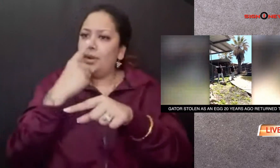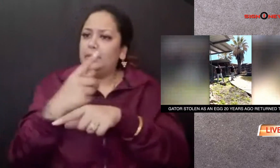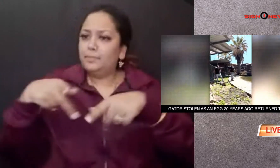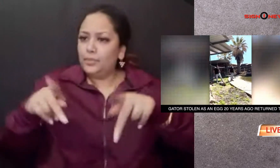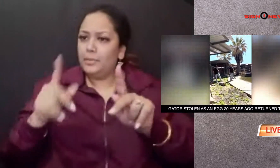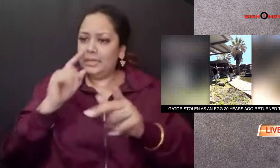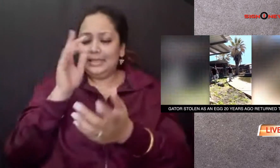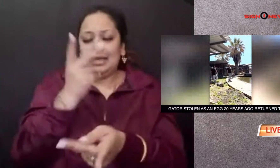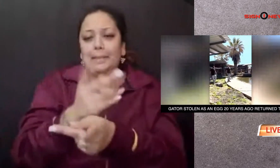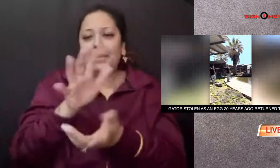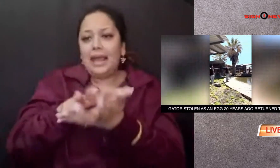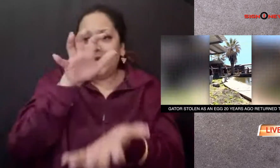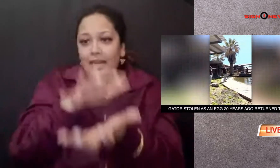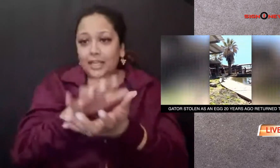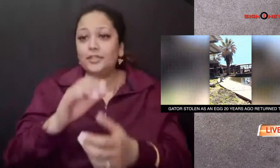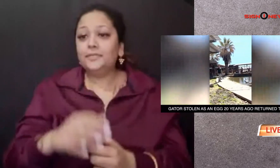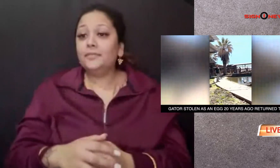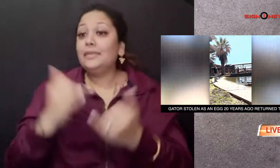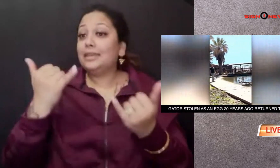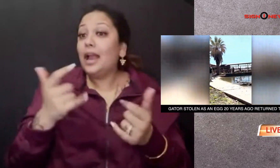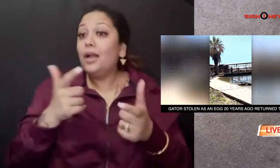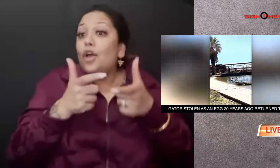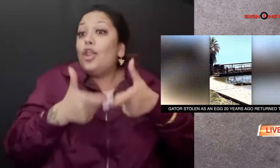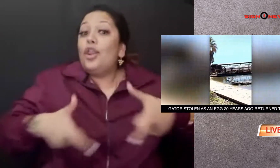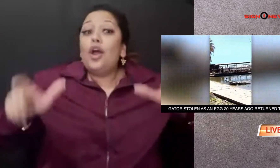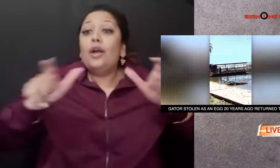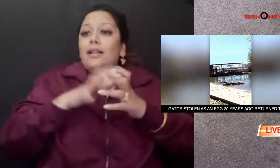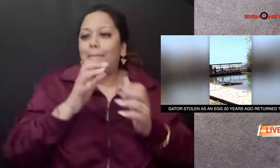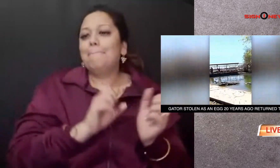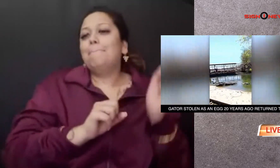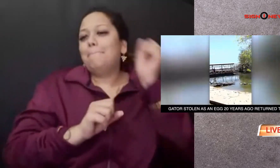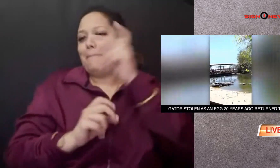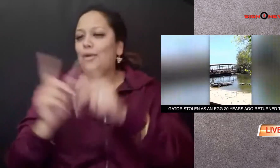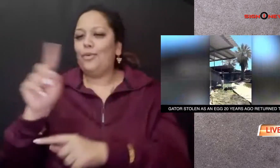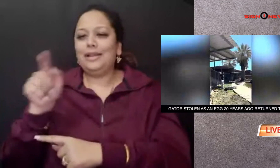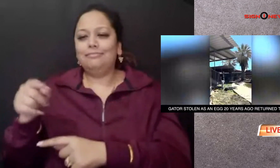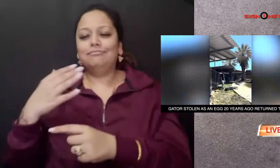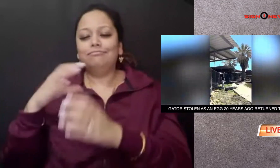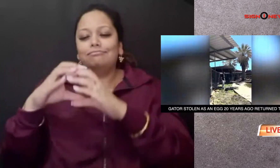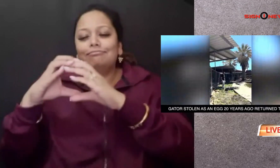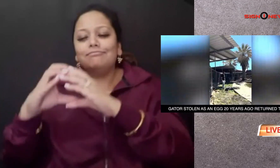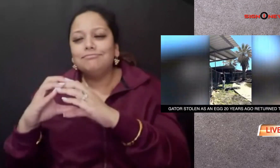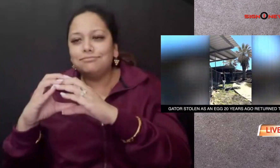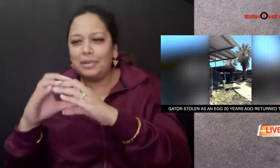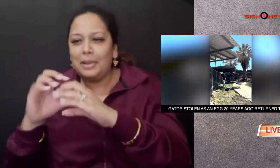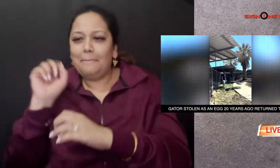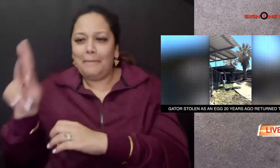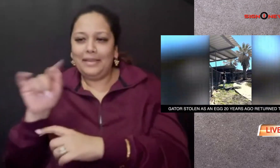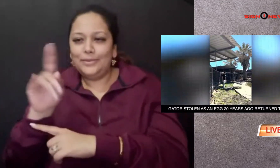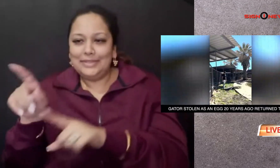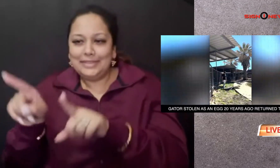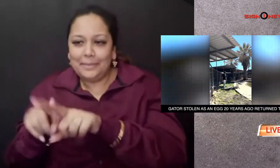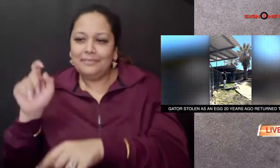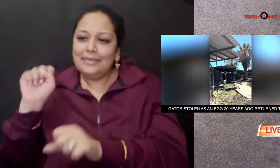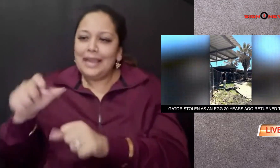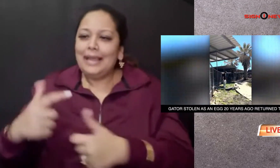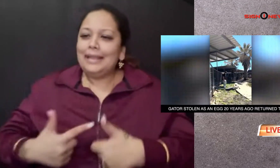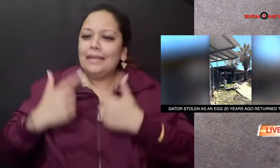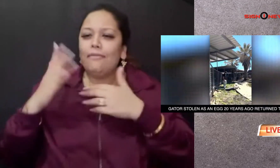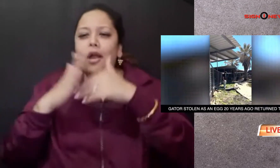proper permits to keep the alligator. Now the large reptile is back to where he was hatched where he can live in Comfort the